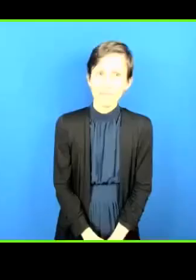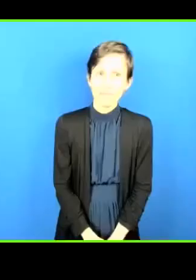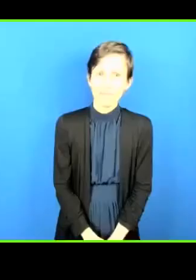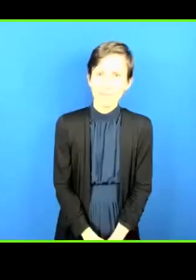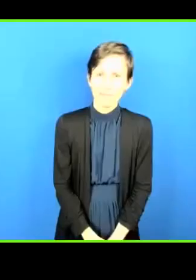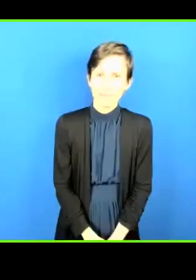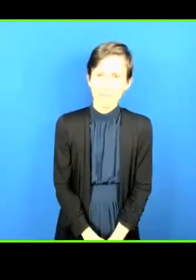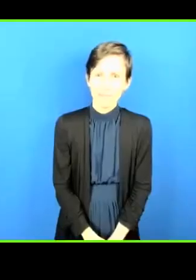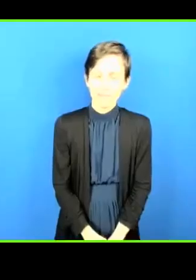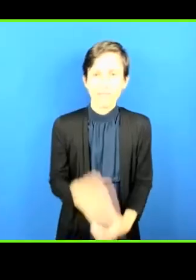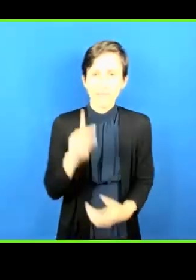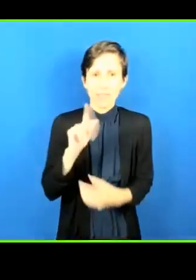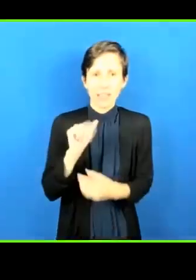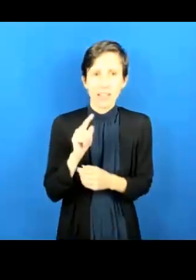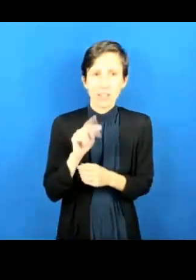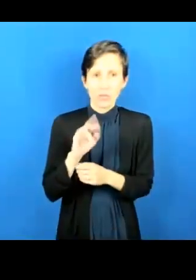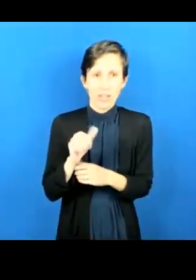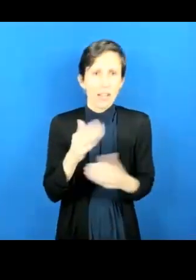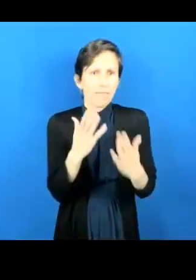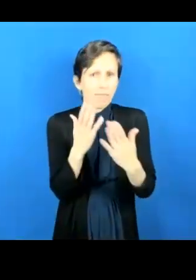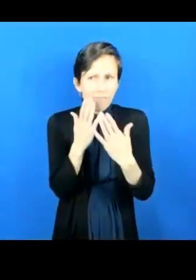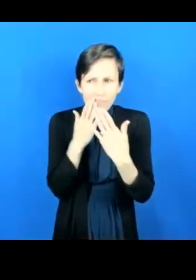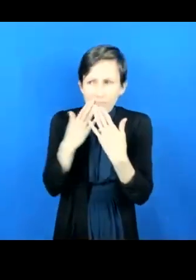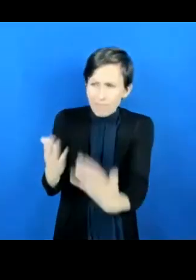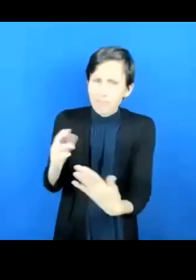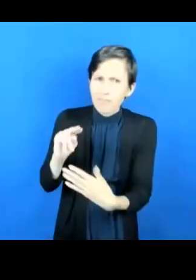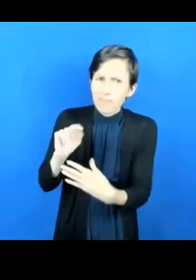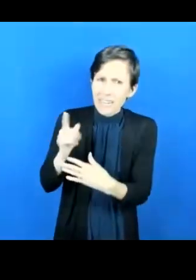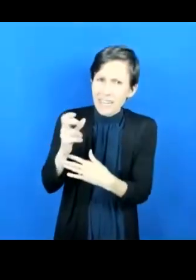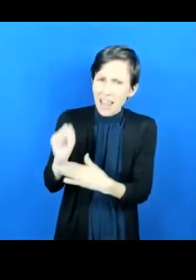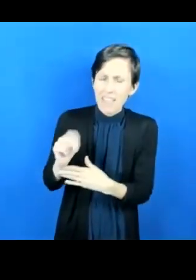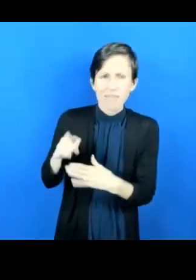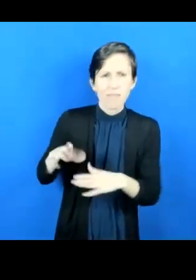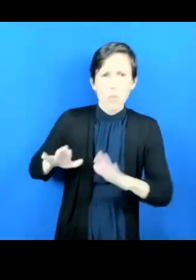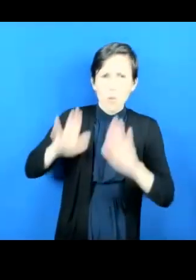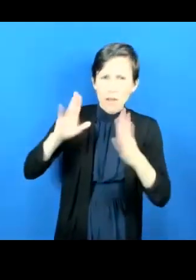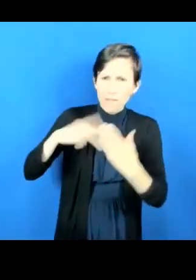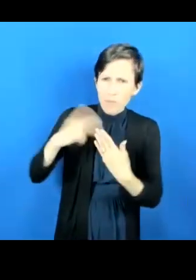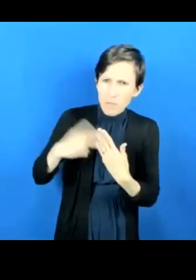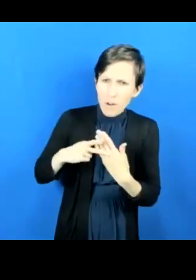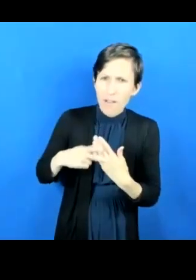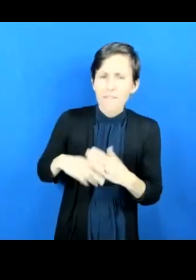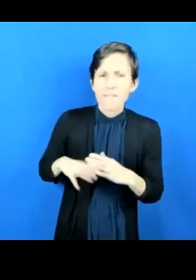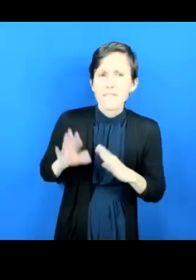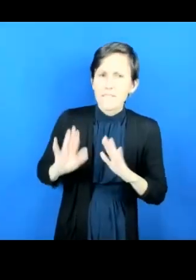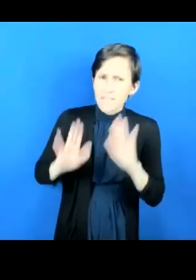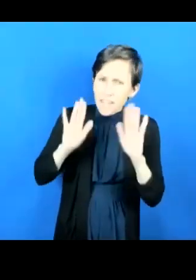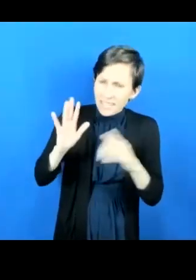Thank you so much Nathan. Such a wonderful program and a fantastic video.